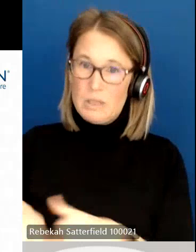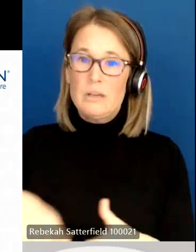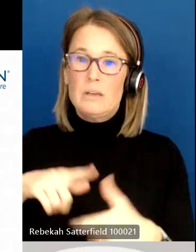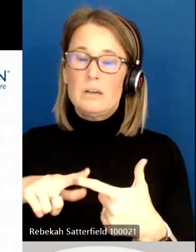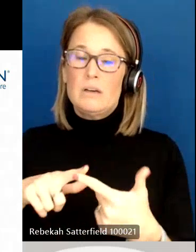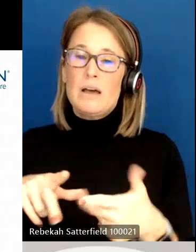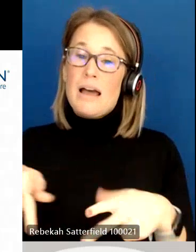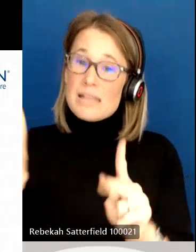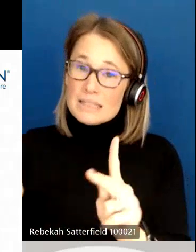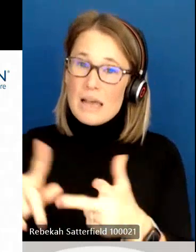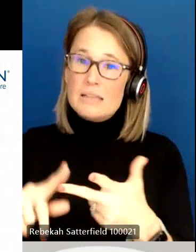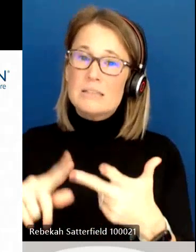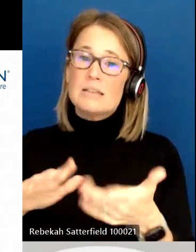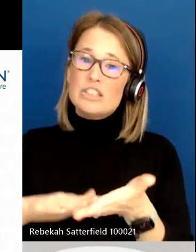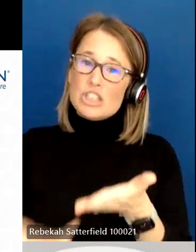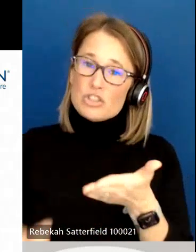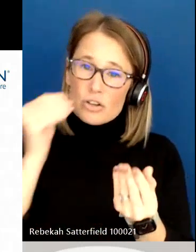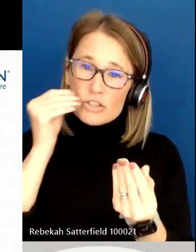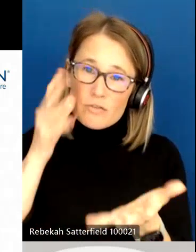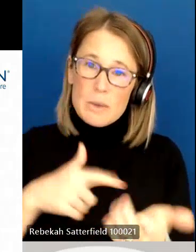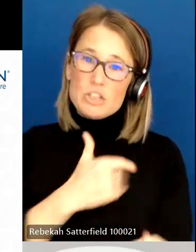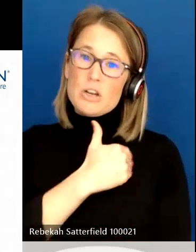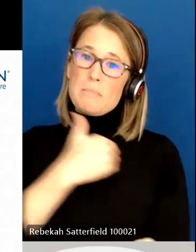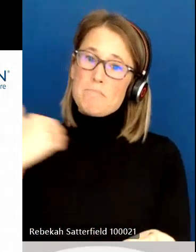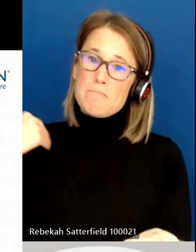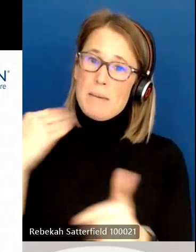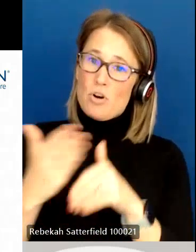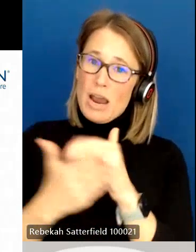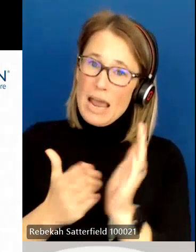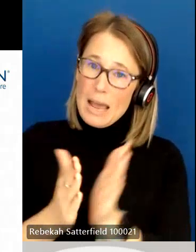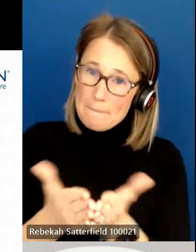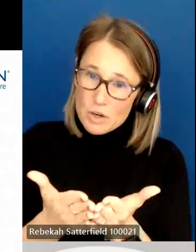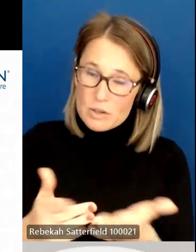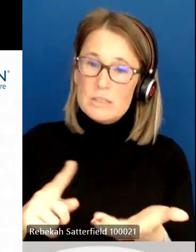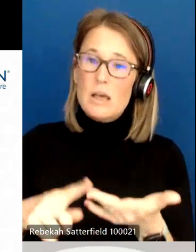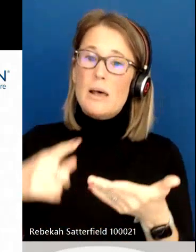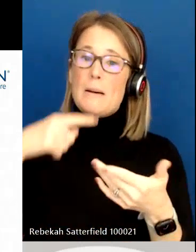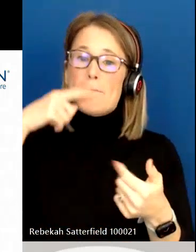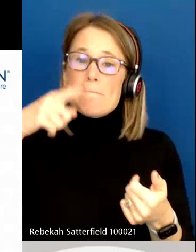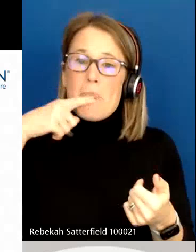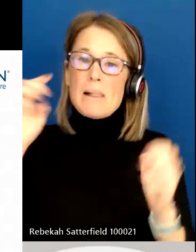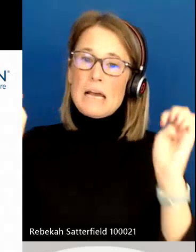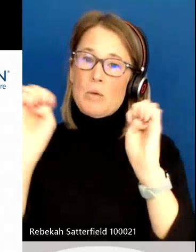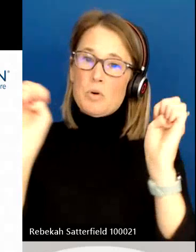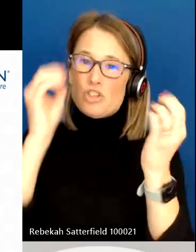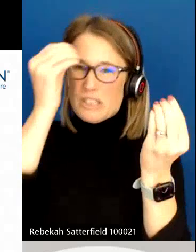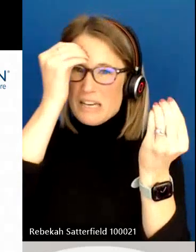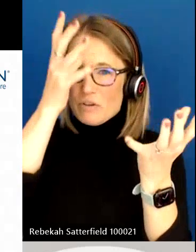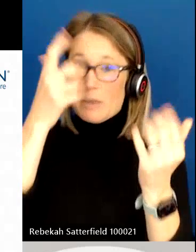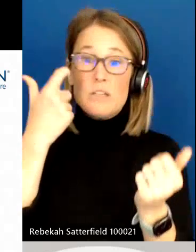instructions member handbooks uh public emergency information like when we went through covid it has